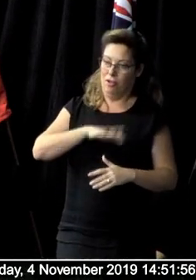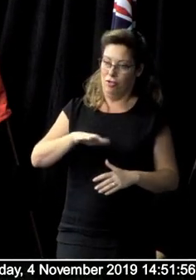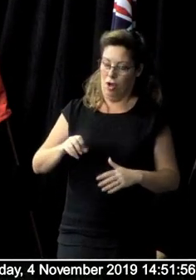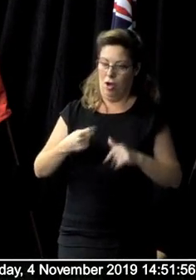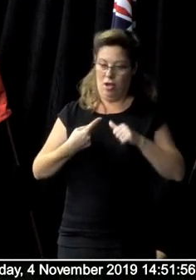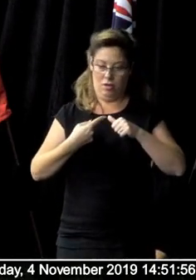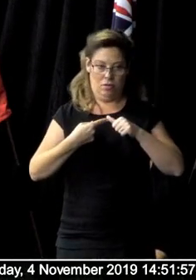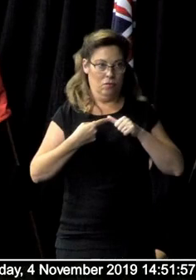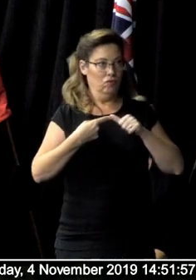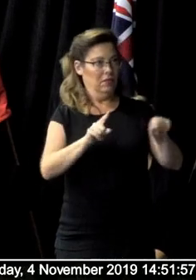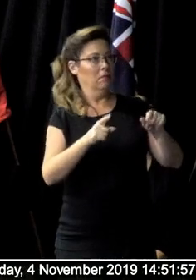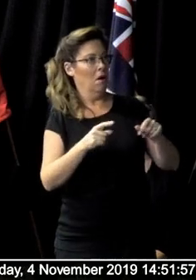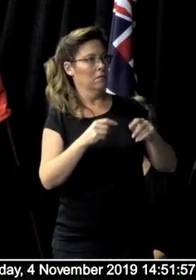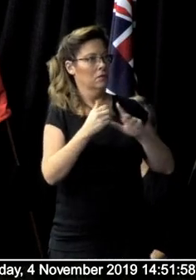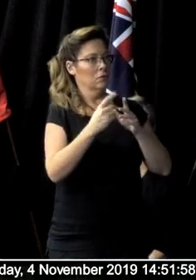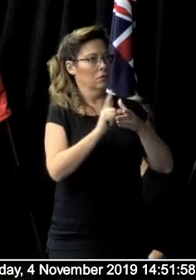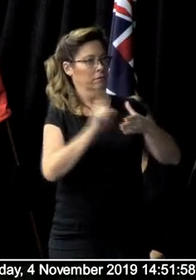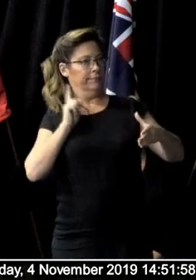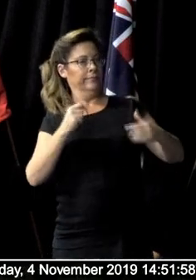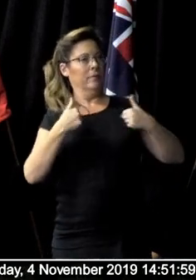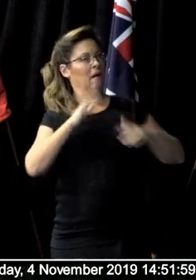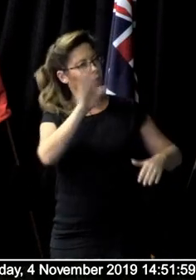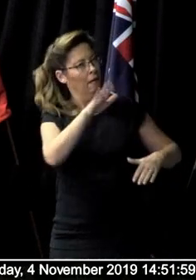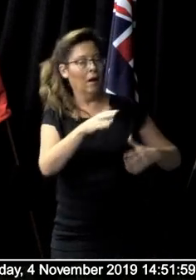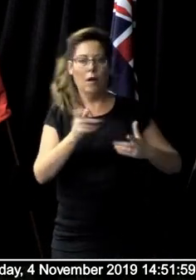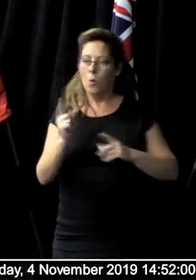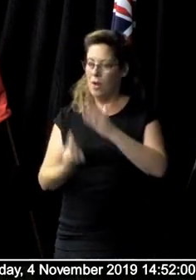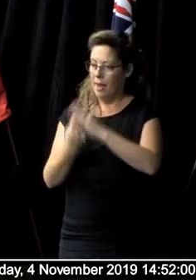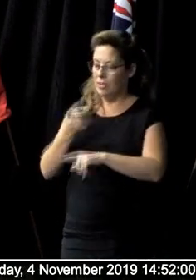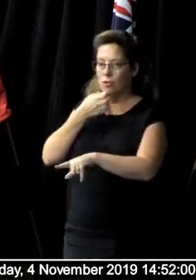within the school to having been excluded; what happens to the child?